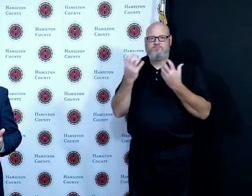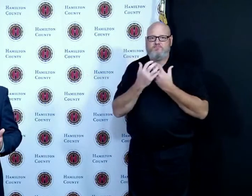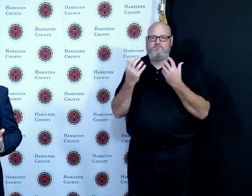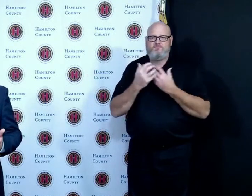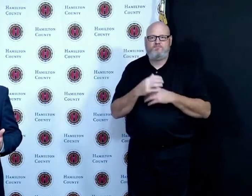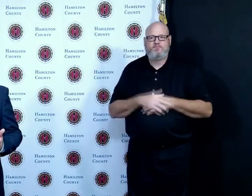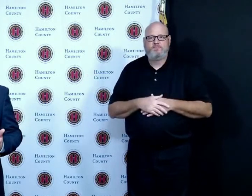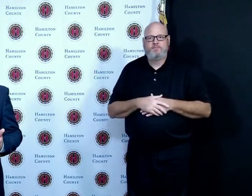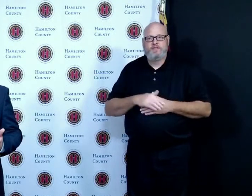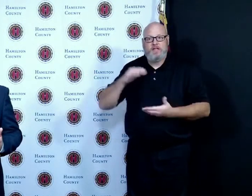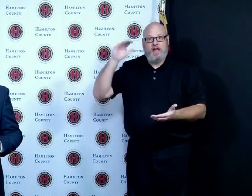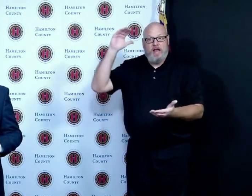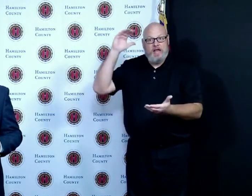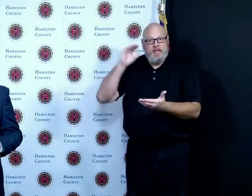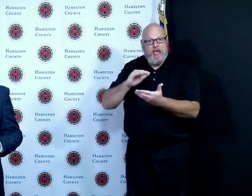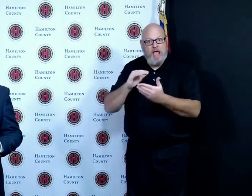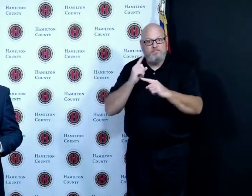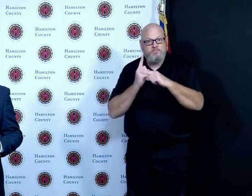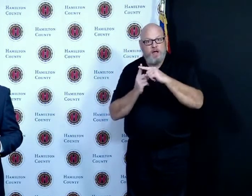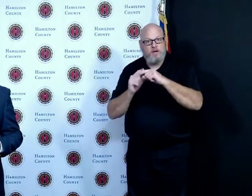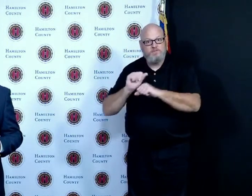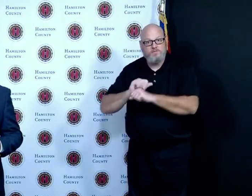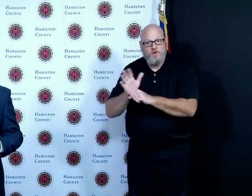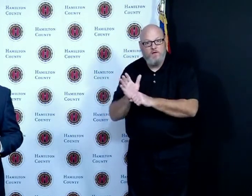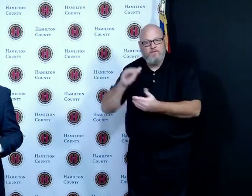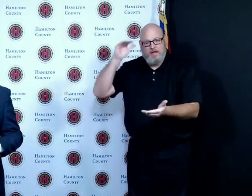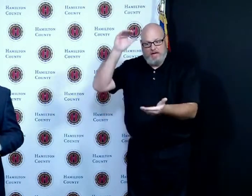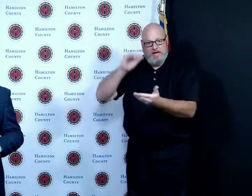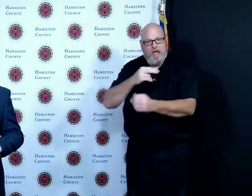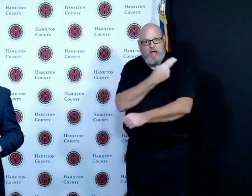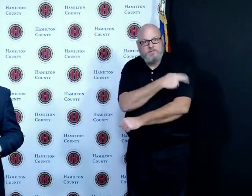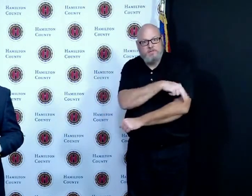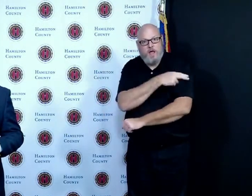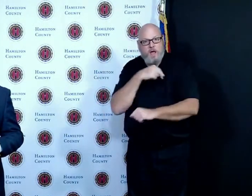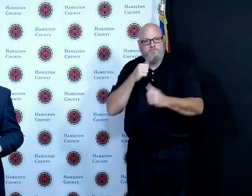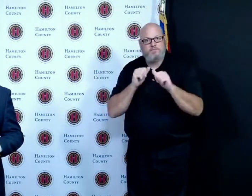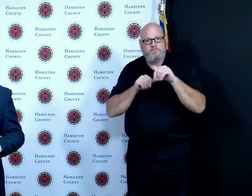are starting to constrict a little bit realizing though that we were on Mount Everest and now we're